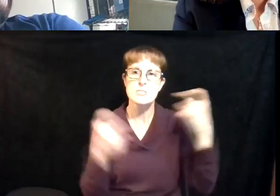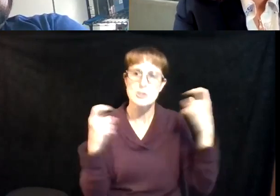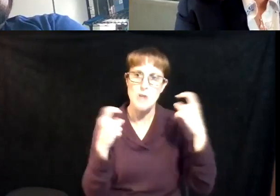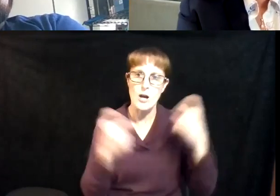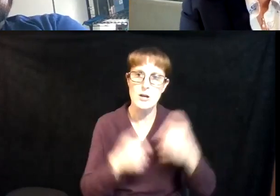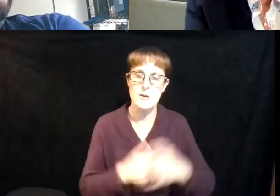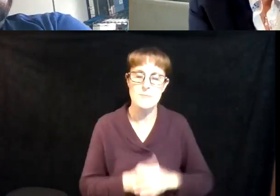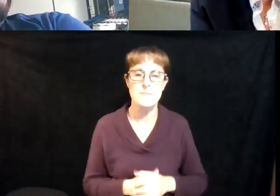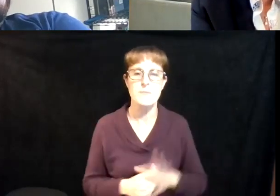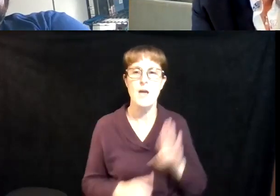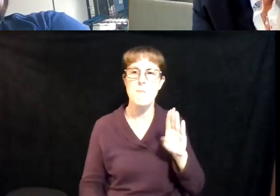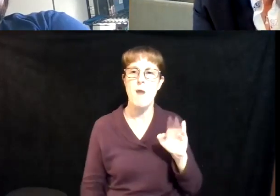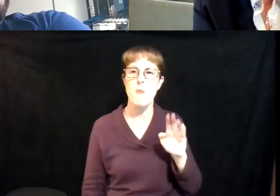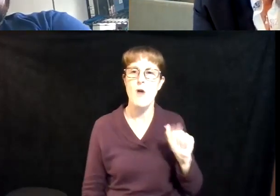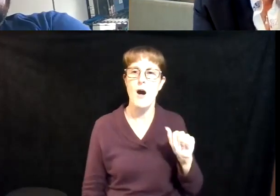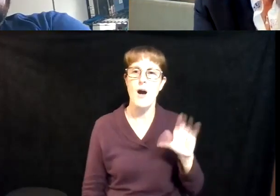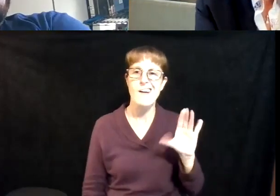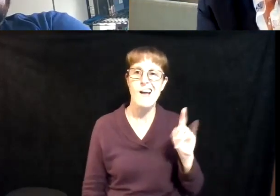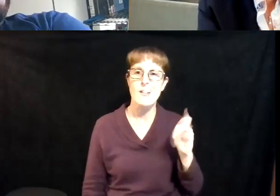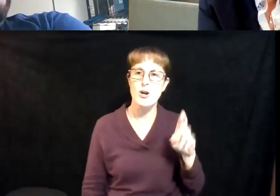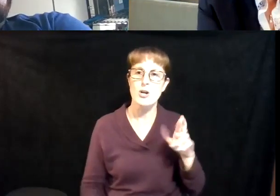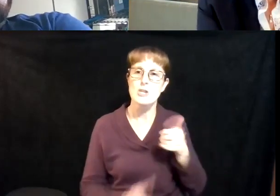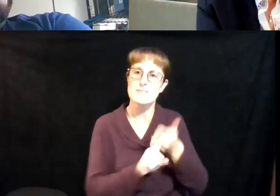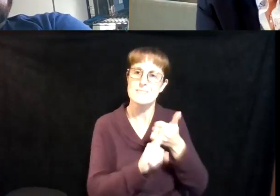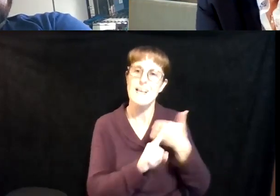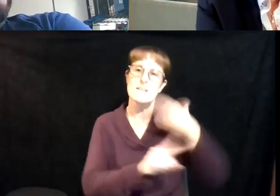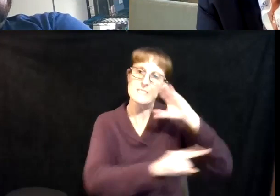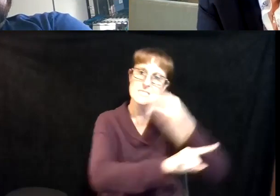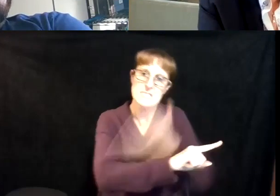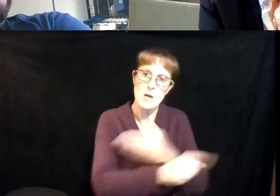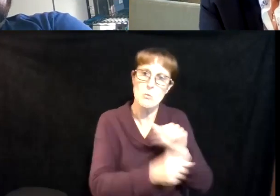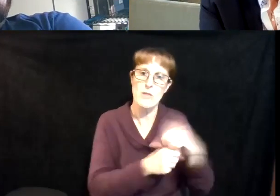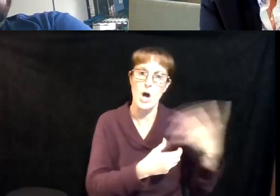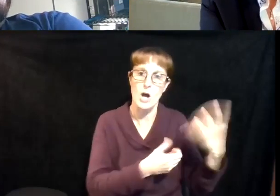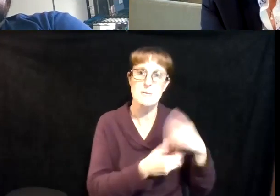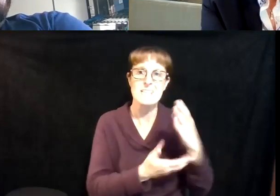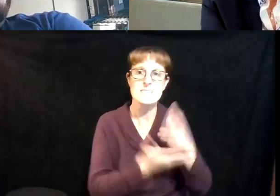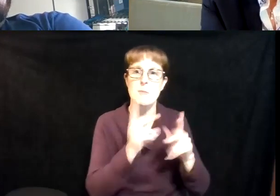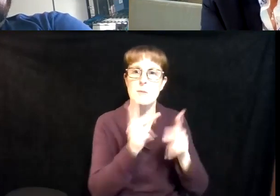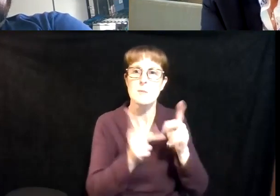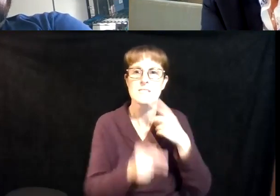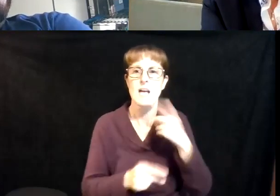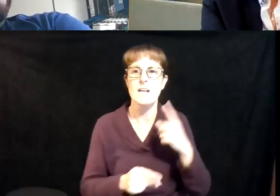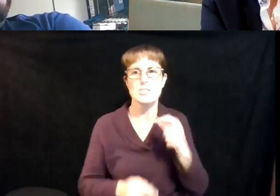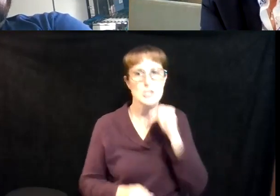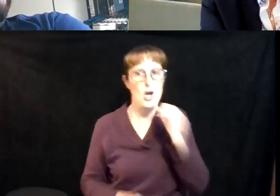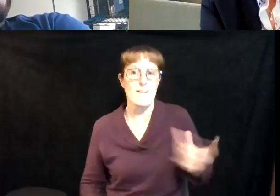parent of a son with autism, a woman some describe as the unofficial ombudsman for disability services in